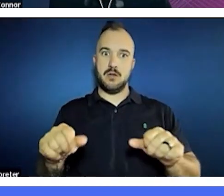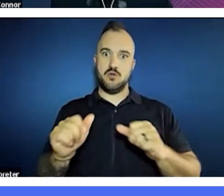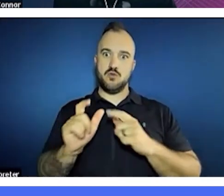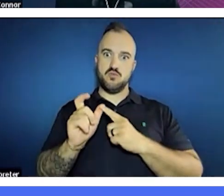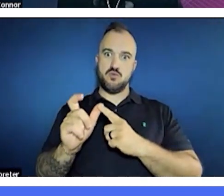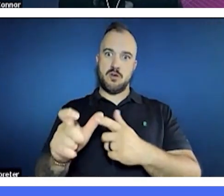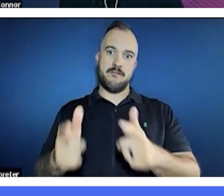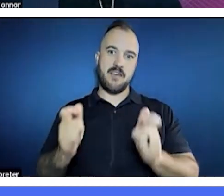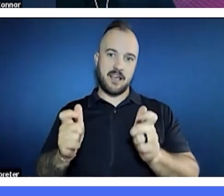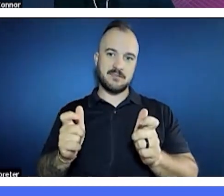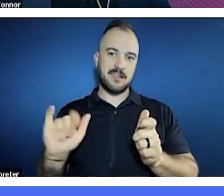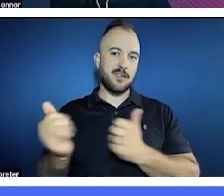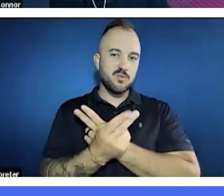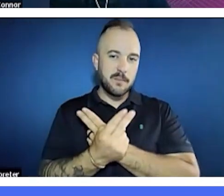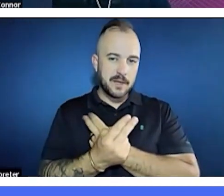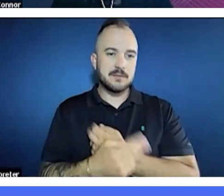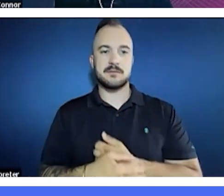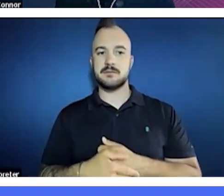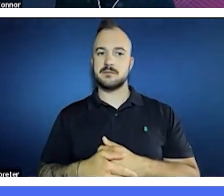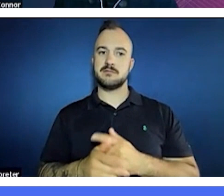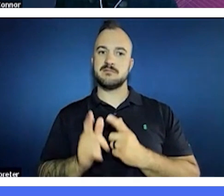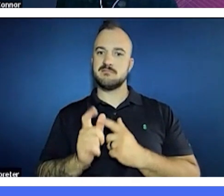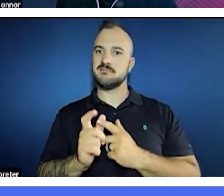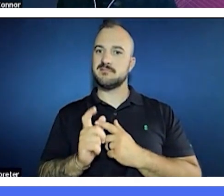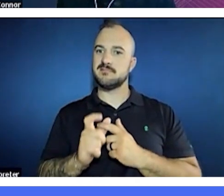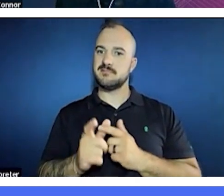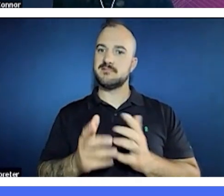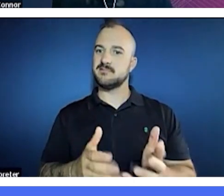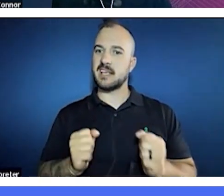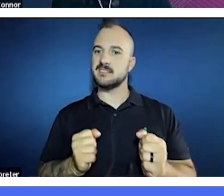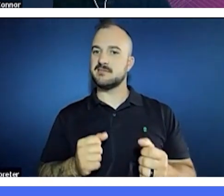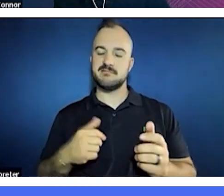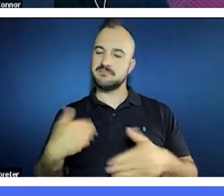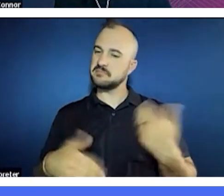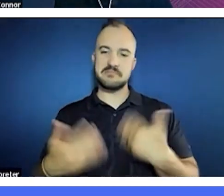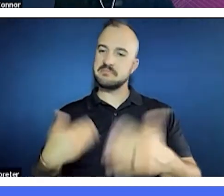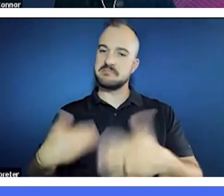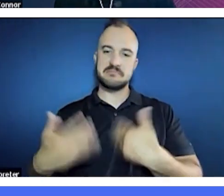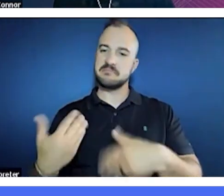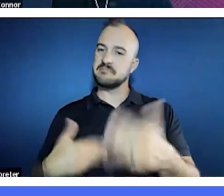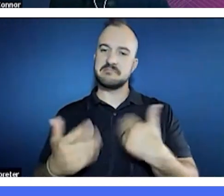So the hare running quickly, doing this test very quickly. And they're getting through all those questions on the LSAT